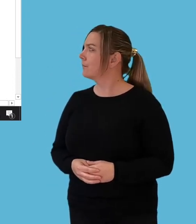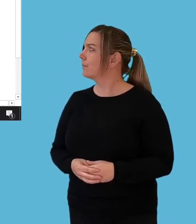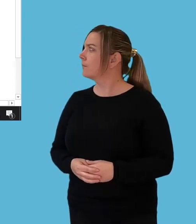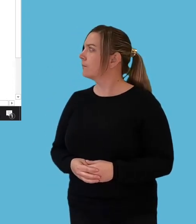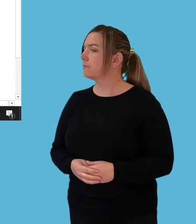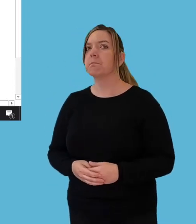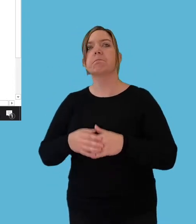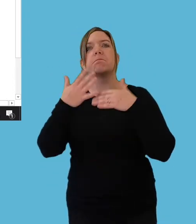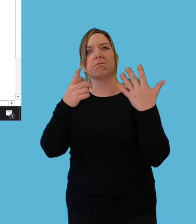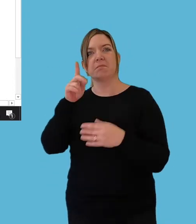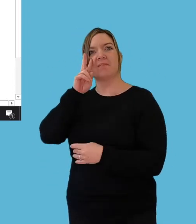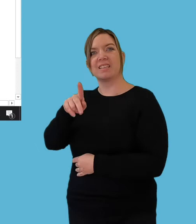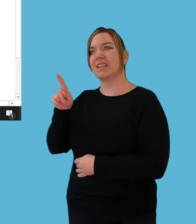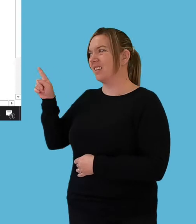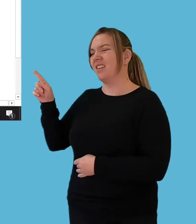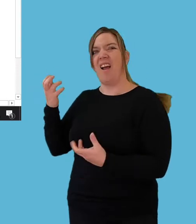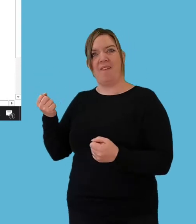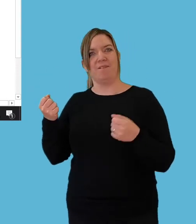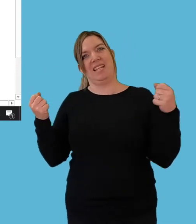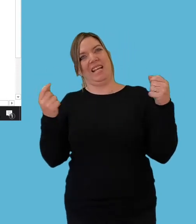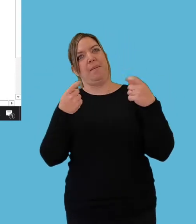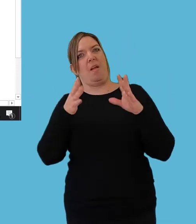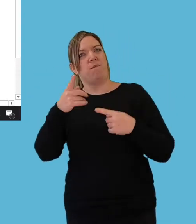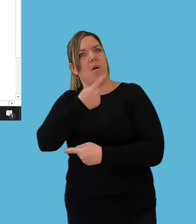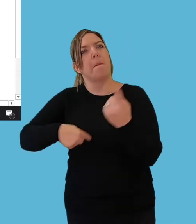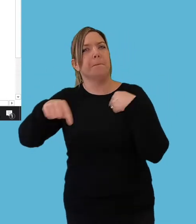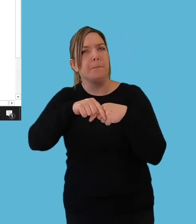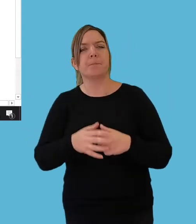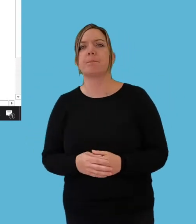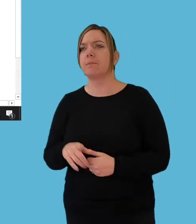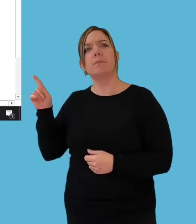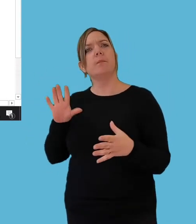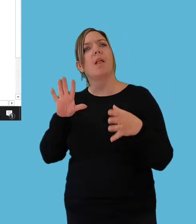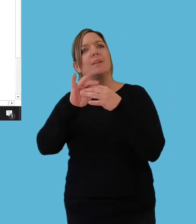So, on the screen you'll see that we've got a typical email from us, this is to do with one of our